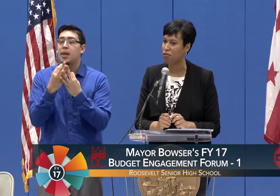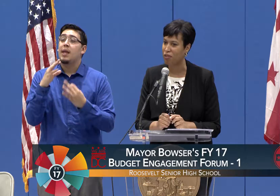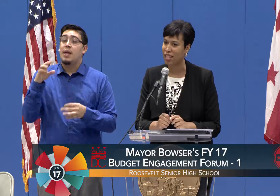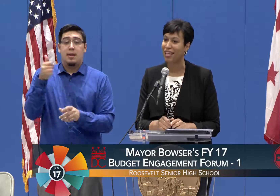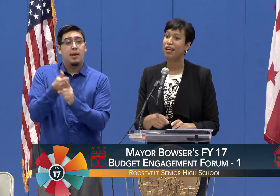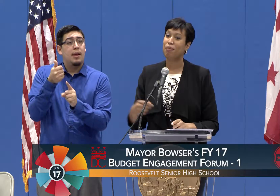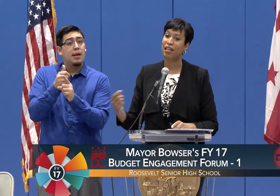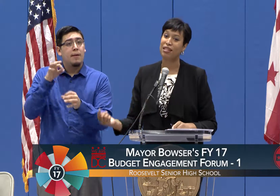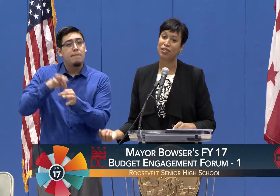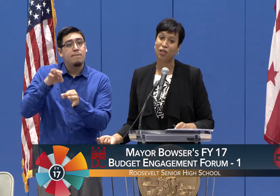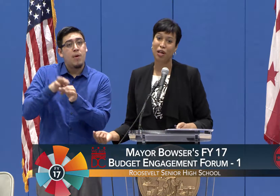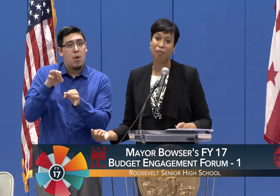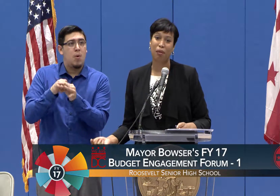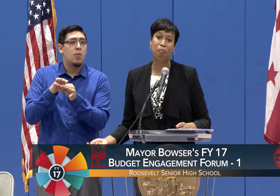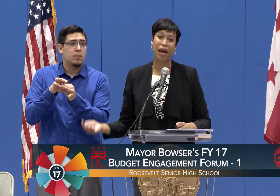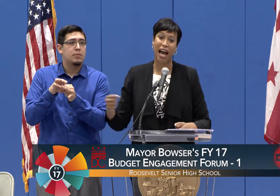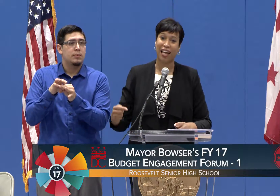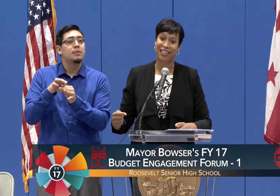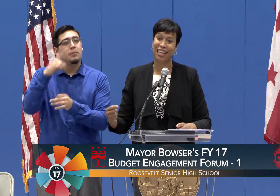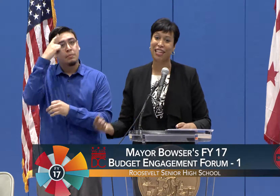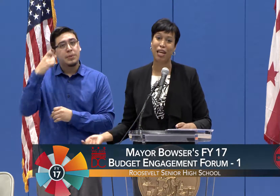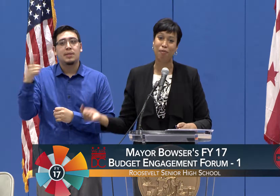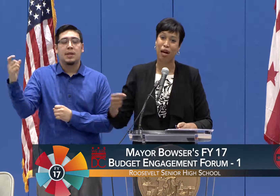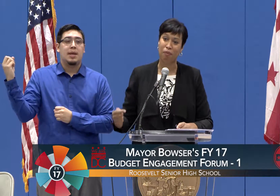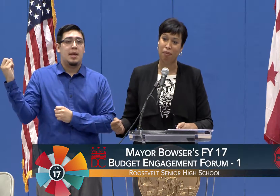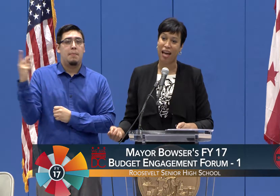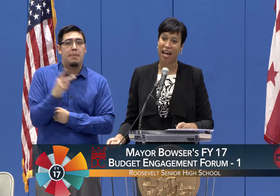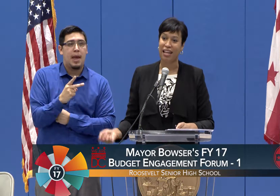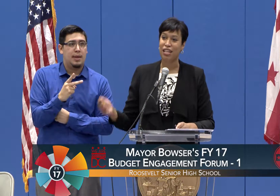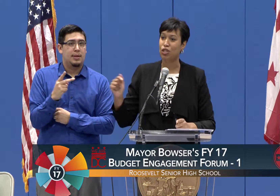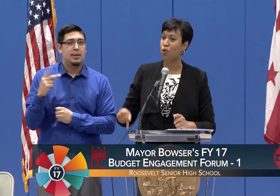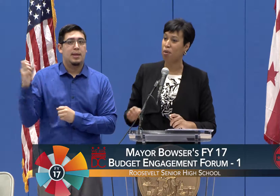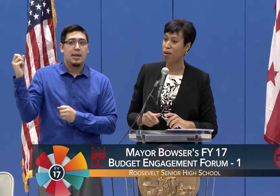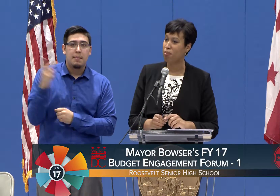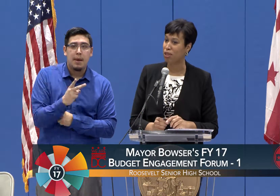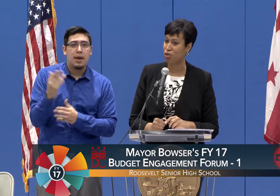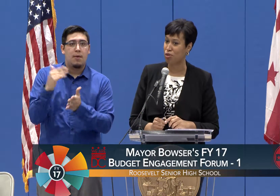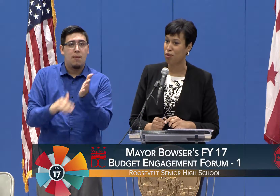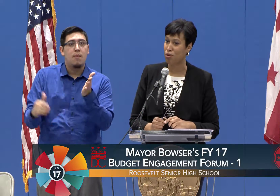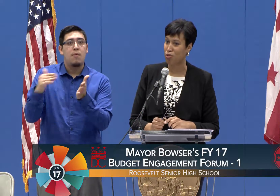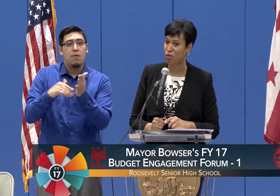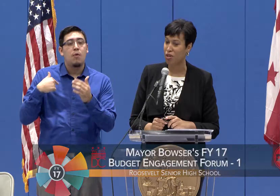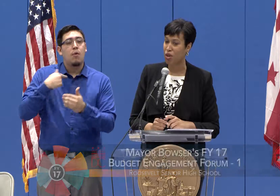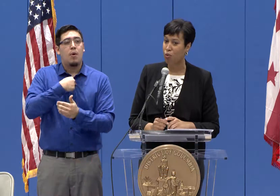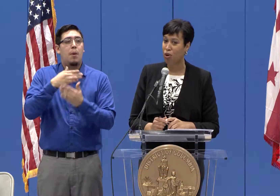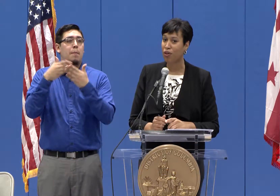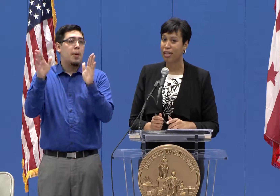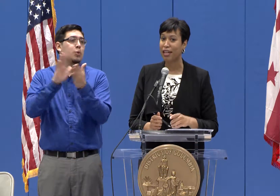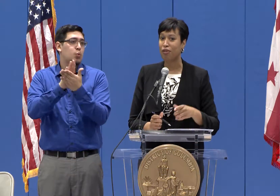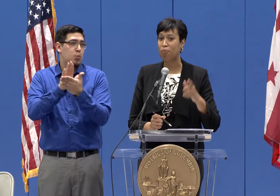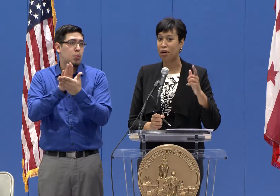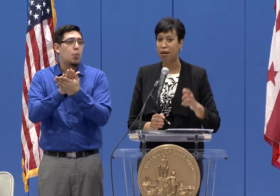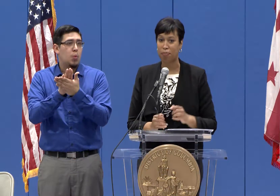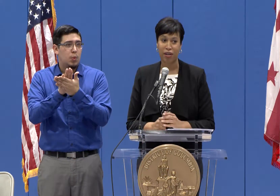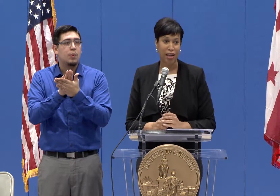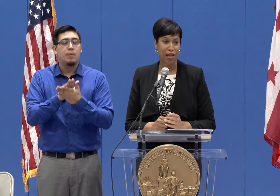FEET BECAUSE THEY ARE COMING BACK AND THEY KEEP COMING BACK TO OUR PUBLIC SCHOOLS. WE'RE GOING TO GIVE A BUMP IN